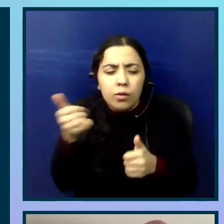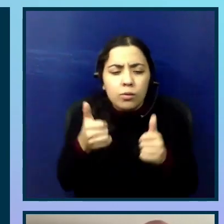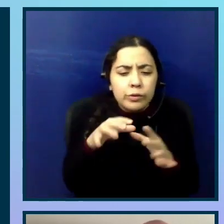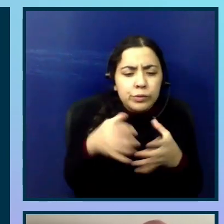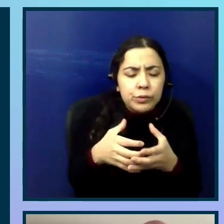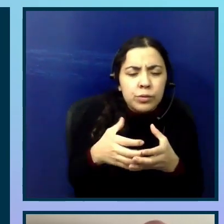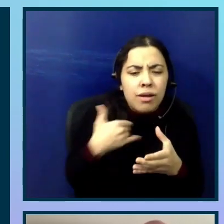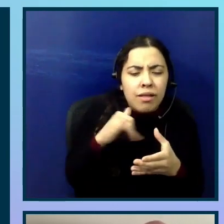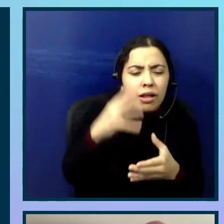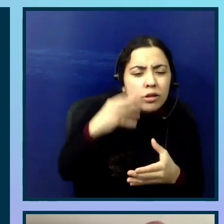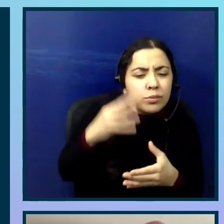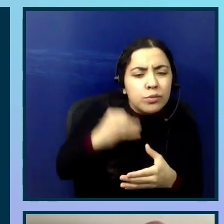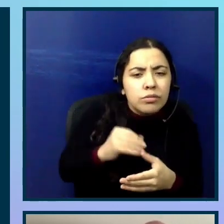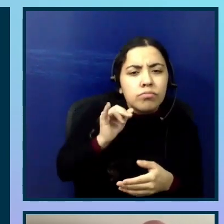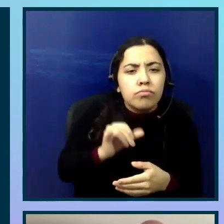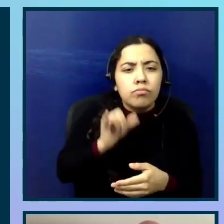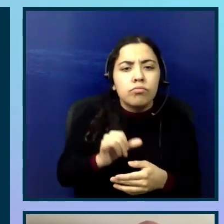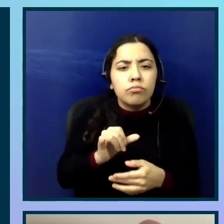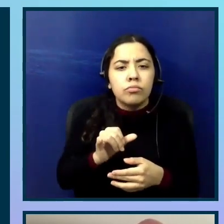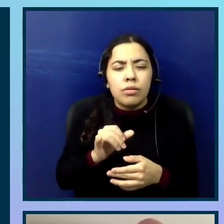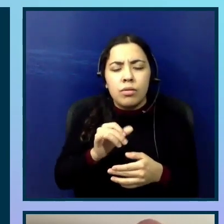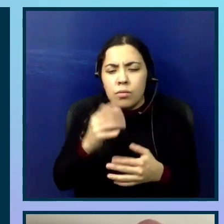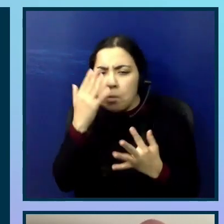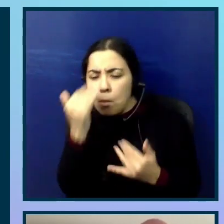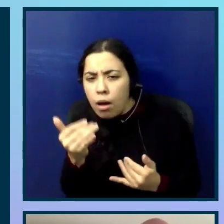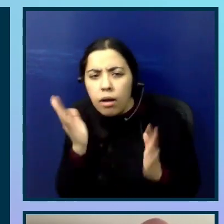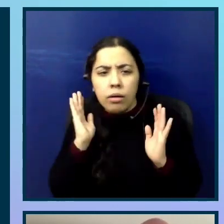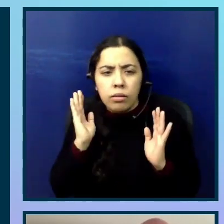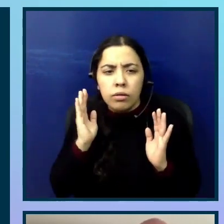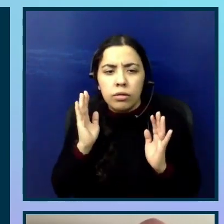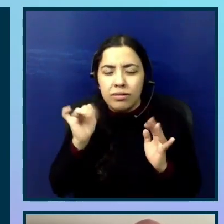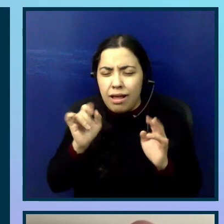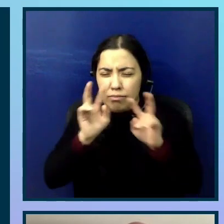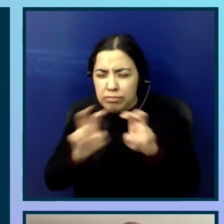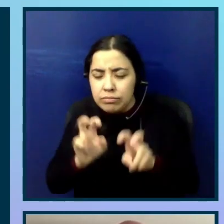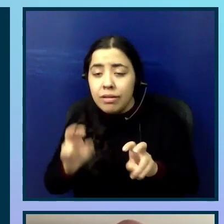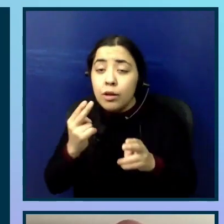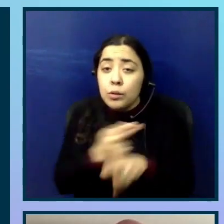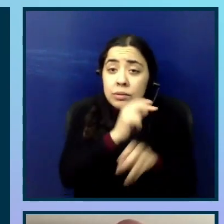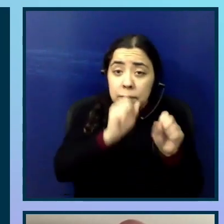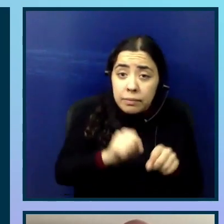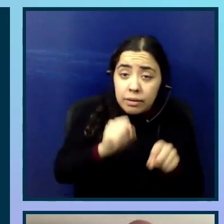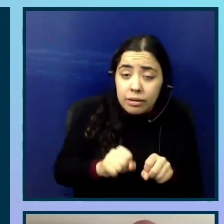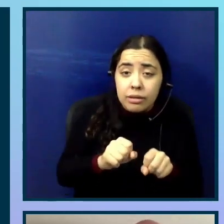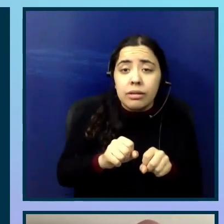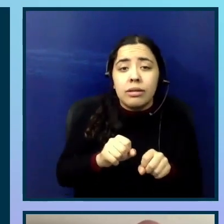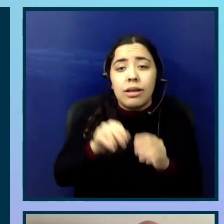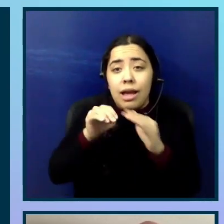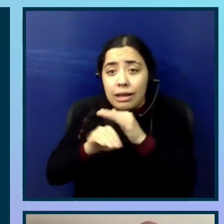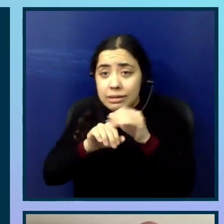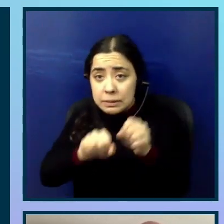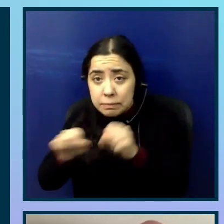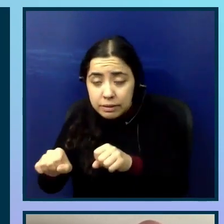in terms of the user experiences. And this means usability and accessibility testing can be focused where they need most.